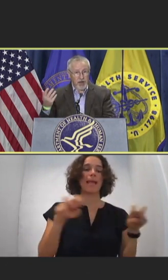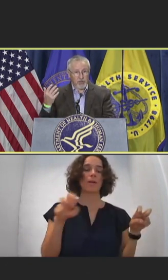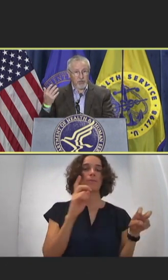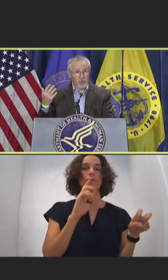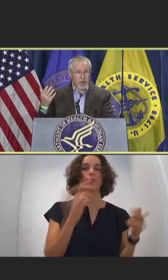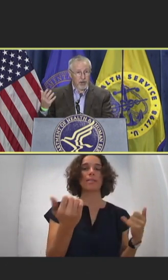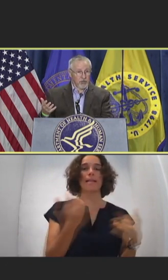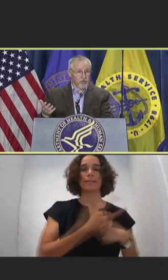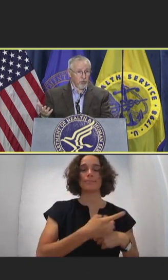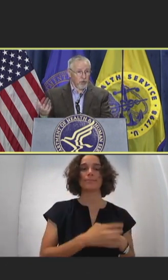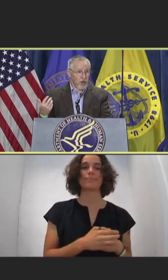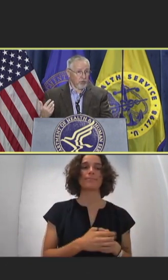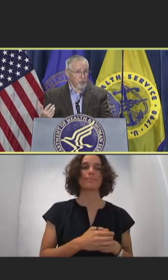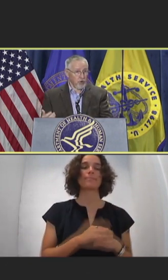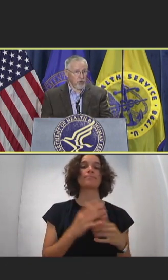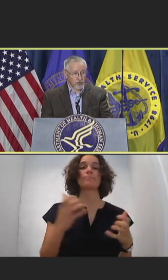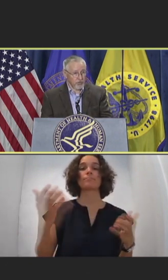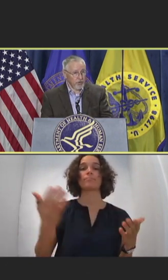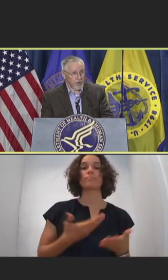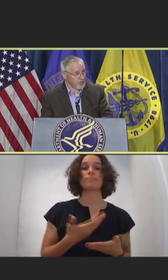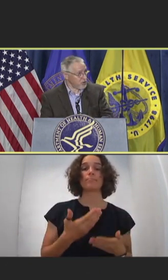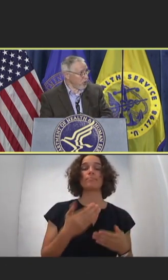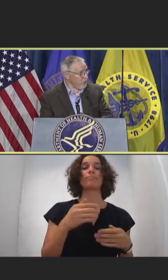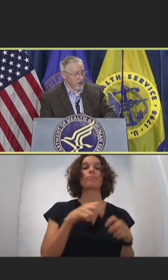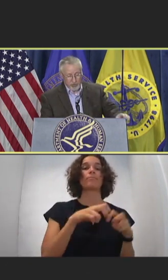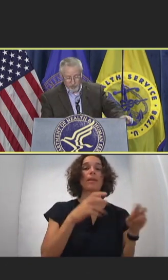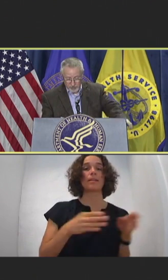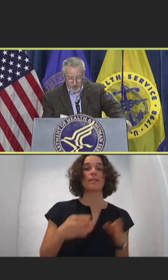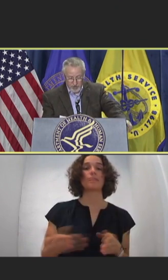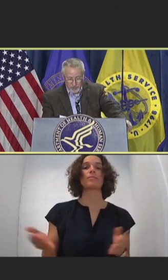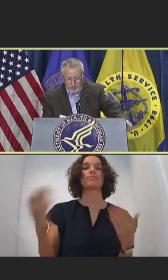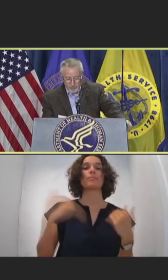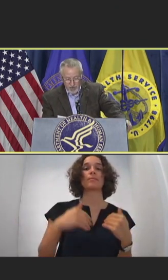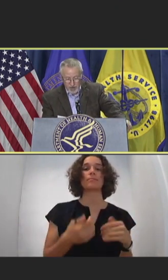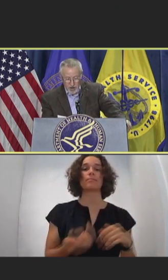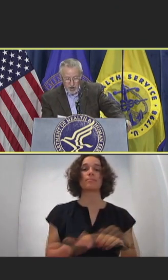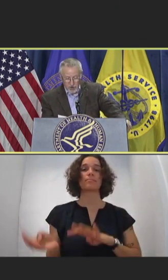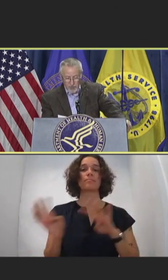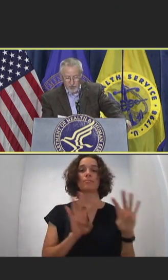the panelists who are here in the room to come ahead and join me on the stage. Our first panel